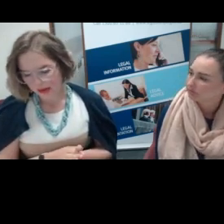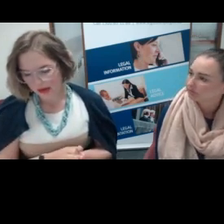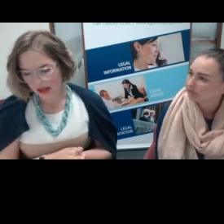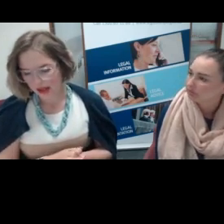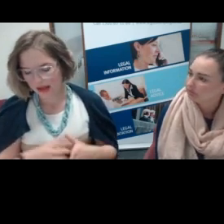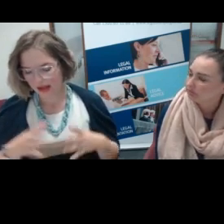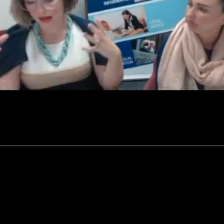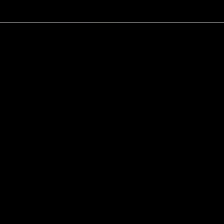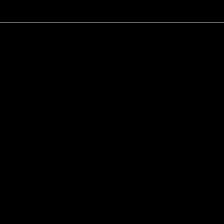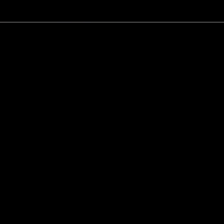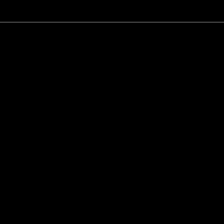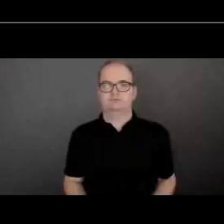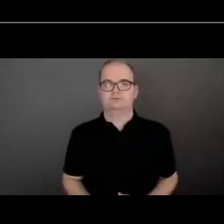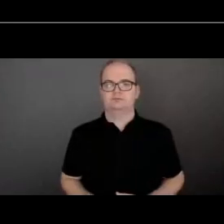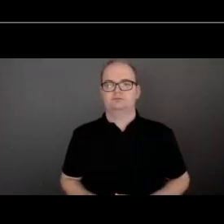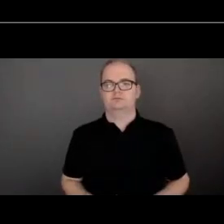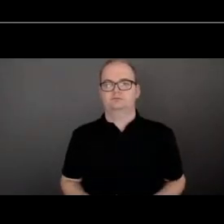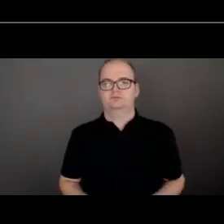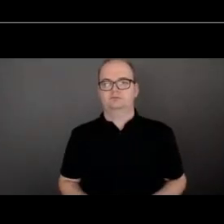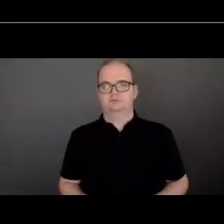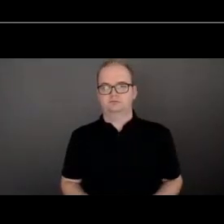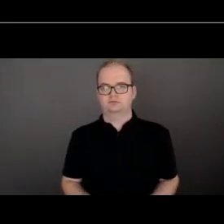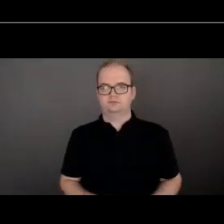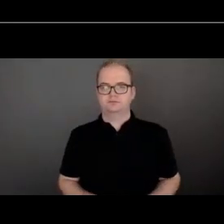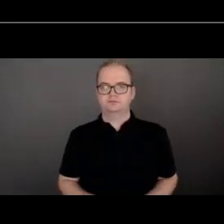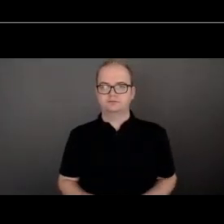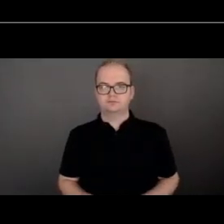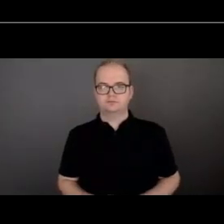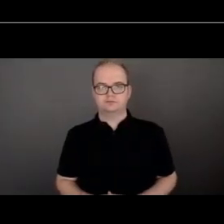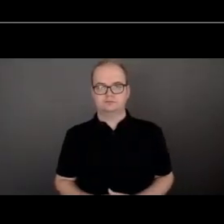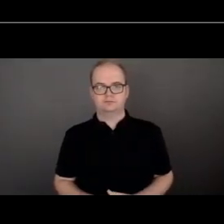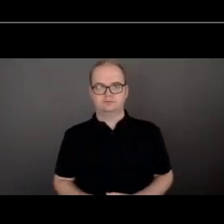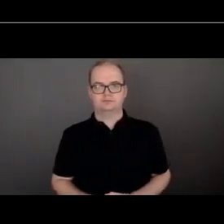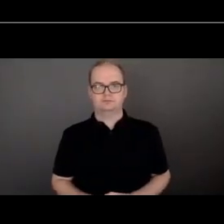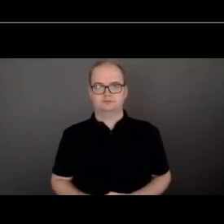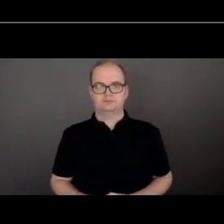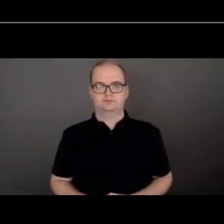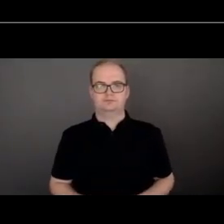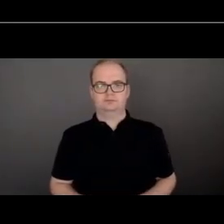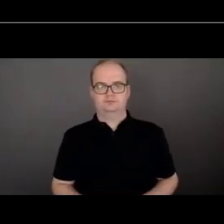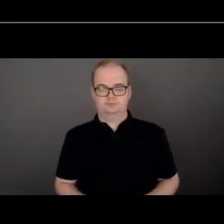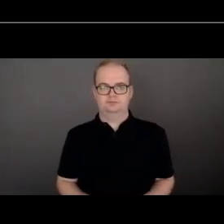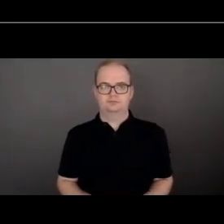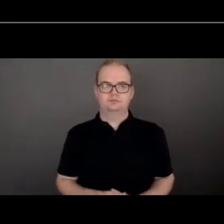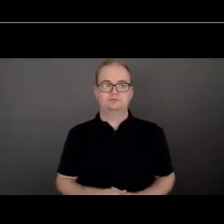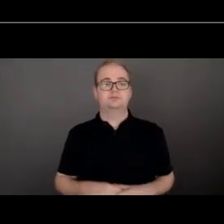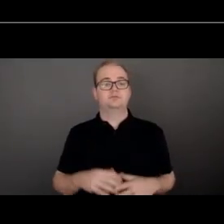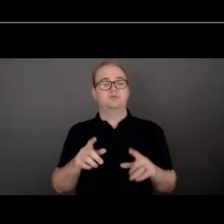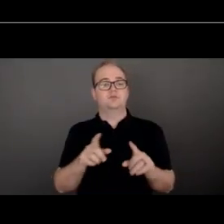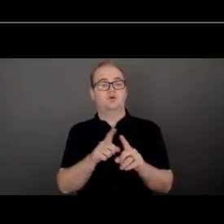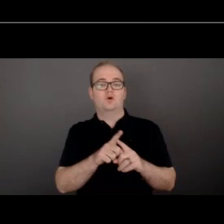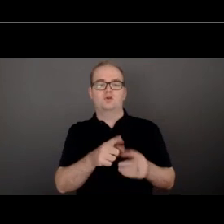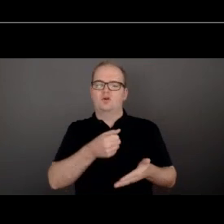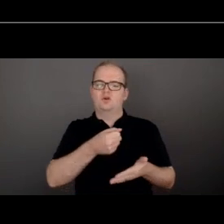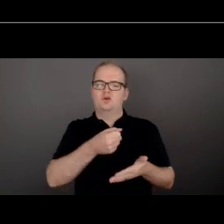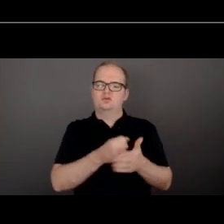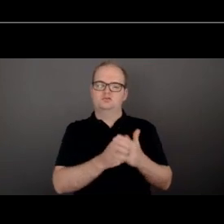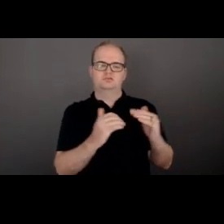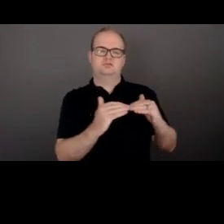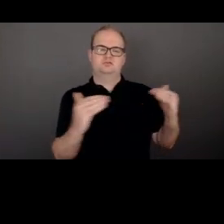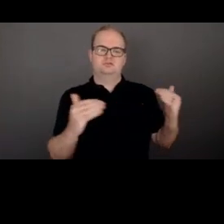So above and beyond the standard conditions there are extra conditions.